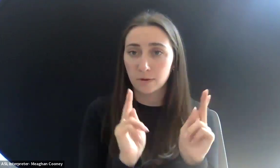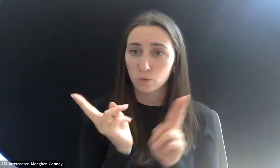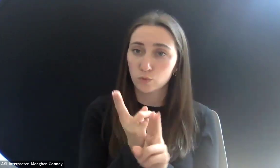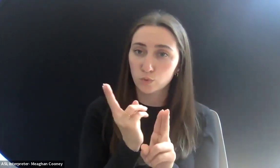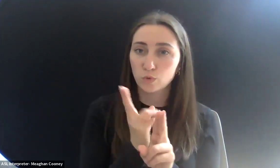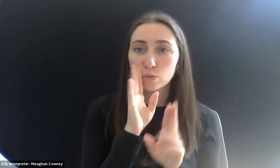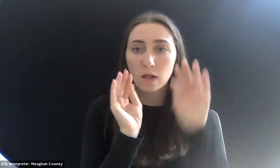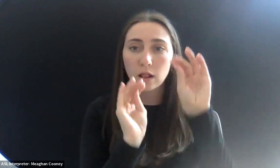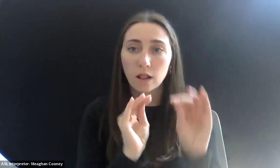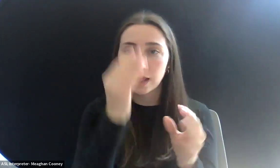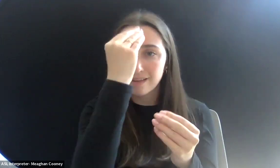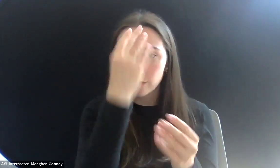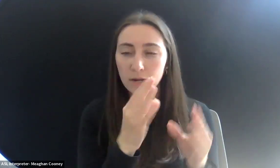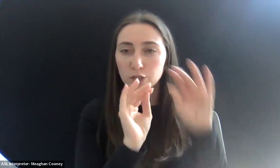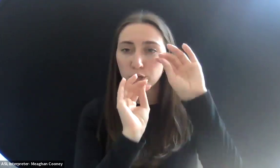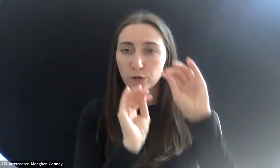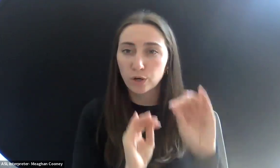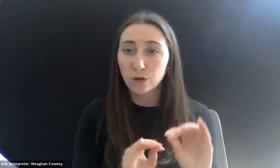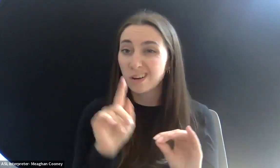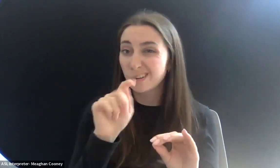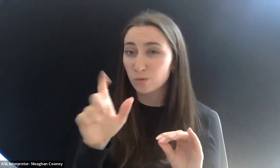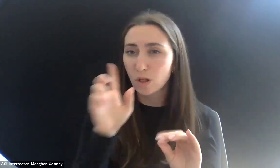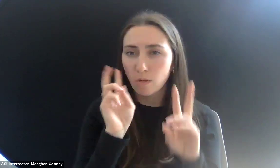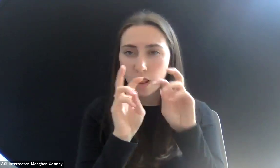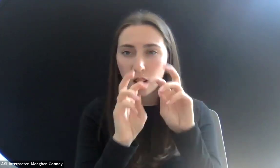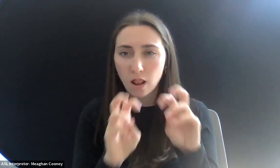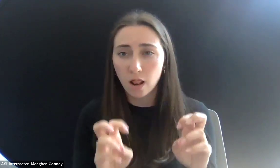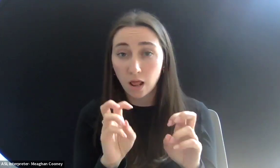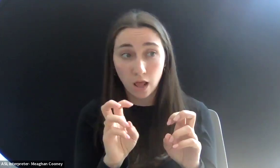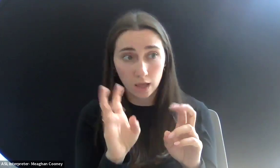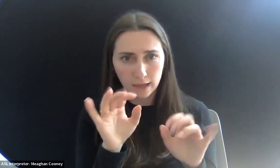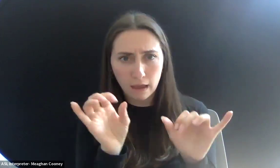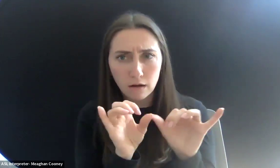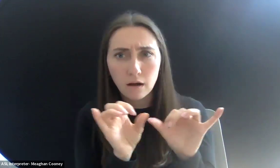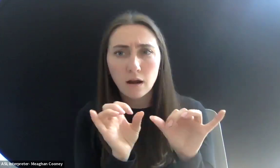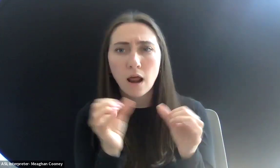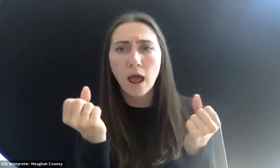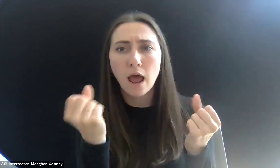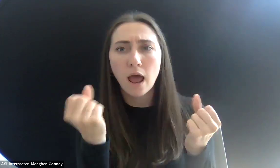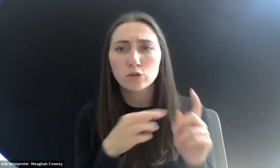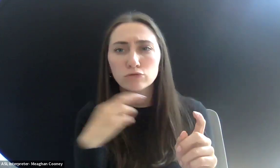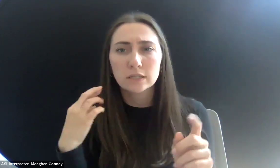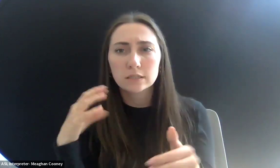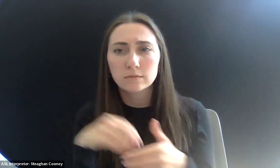related to the project, to quickly assess the climate risks of the project under future conditions.